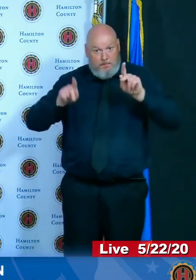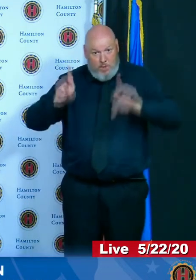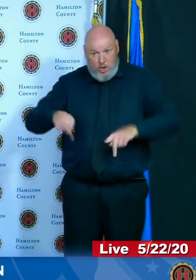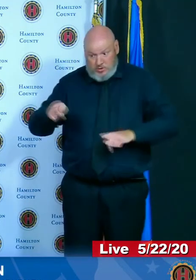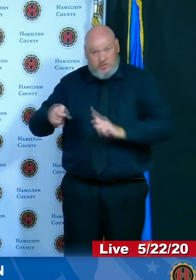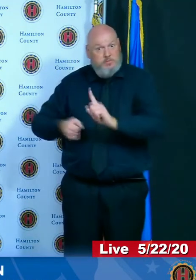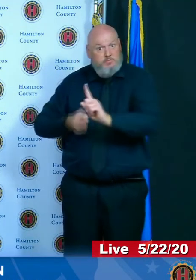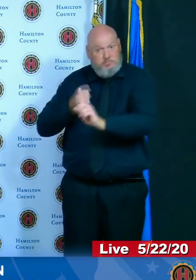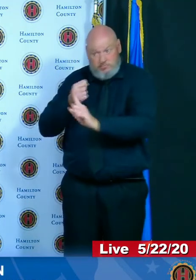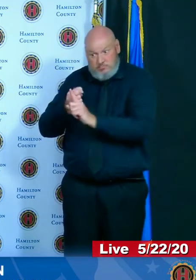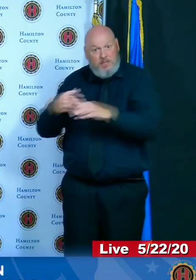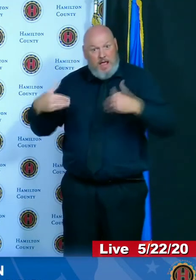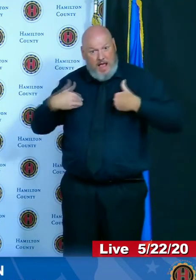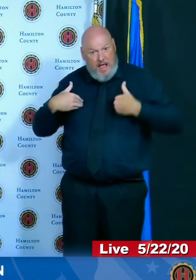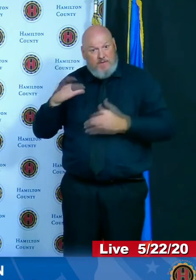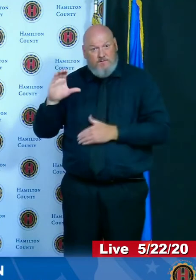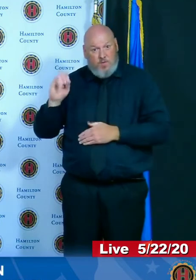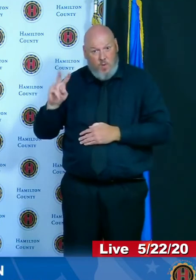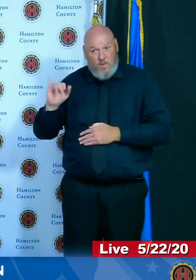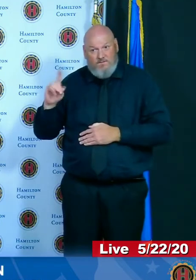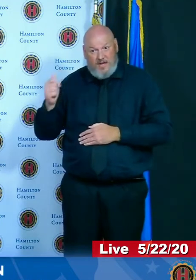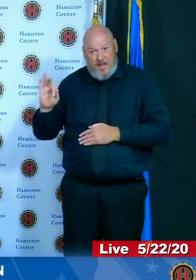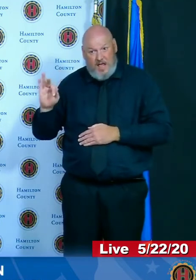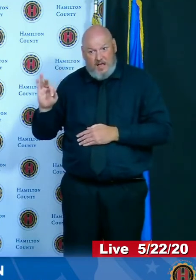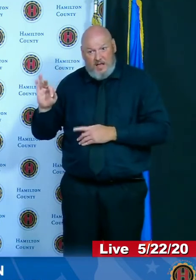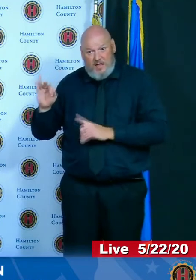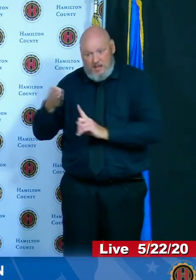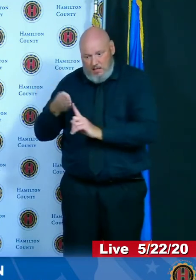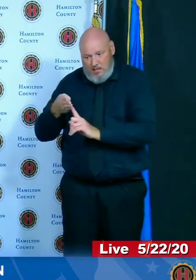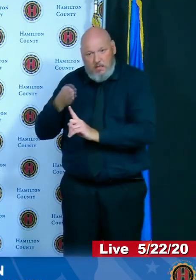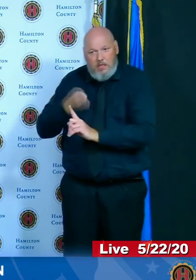from 2 to 14 days for that illness to begin in addition we know that it takes